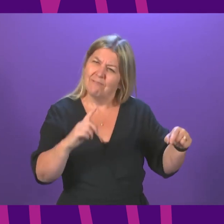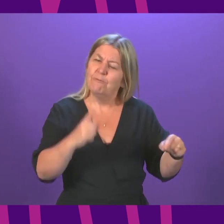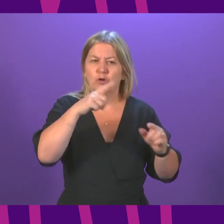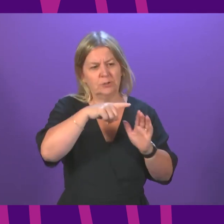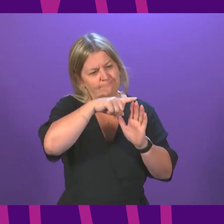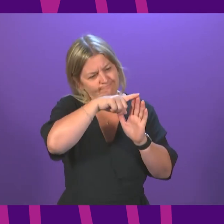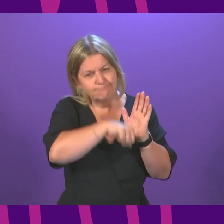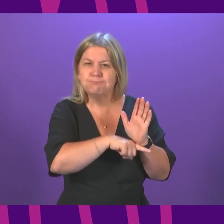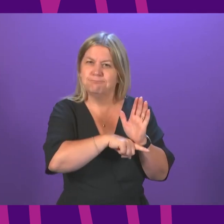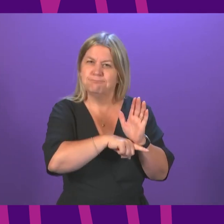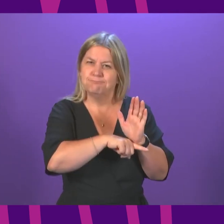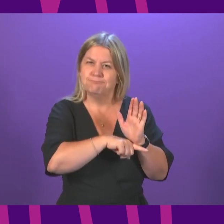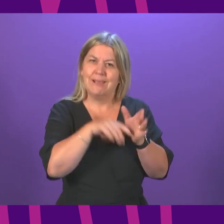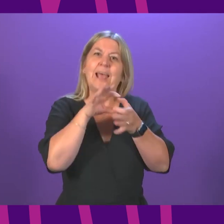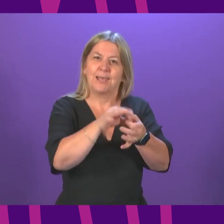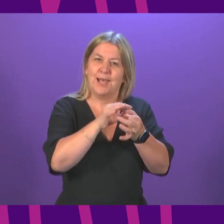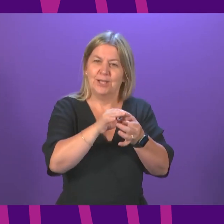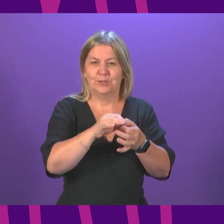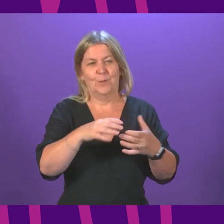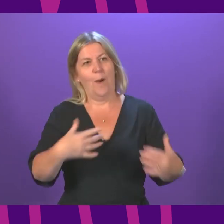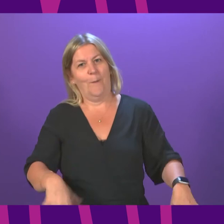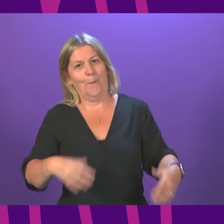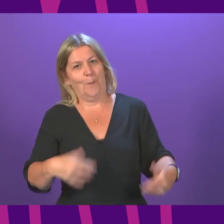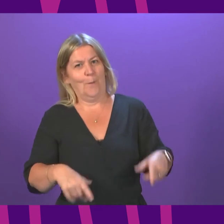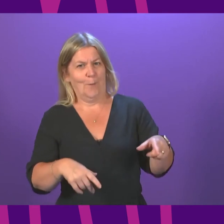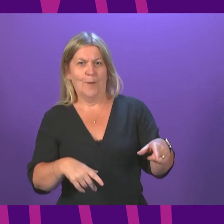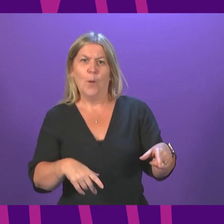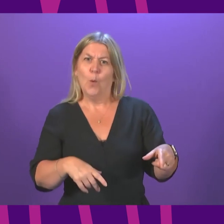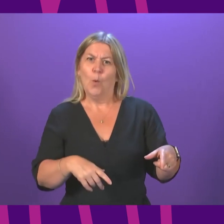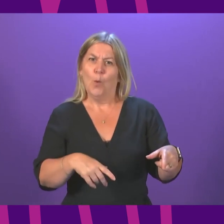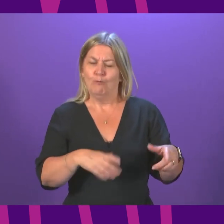but we would be failing the people of Scotland if we chose not to prepare.